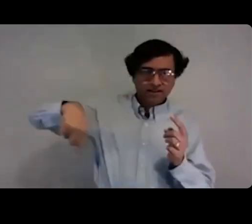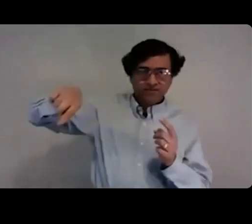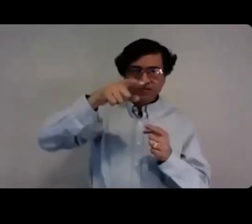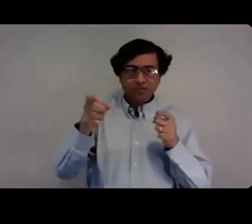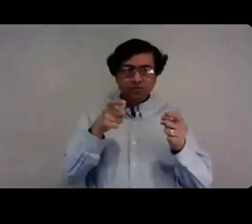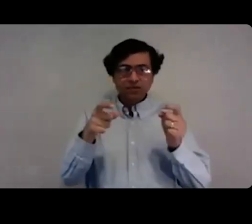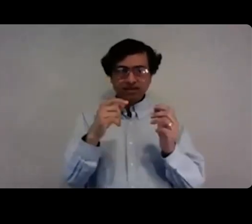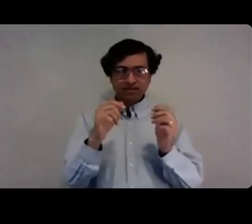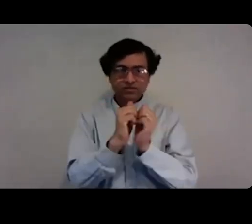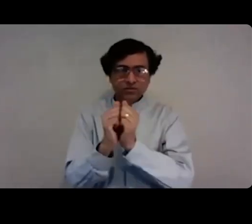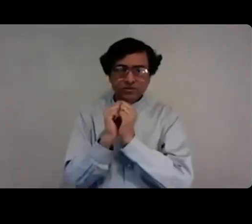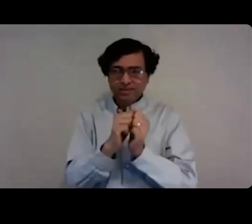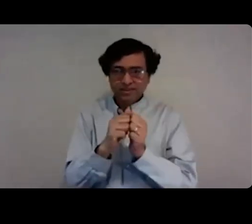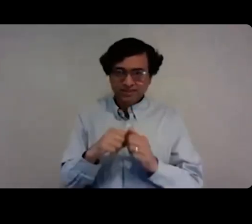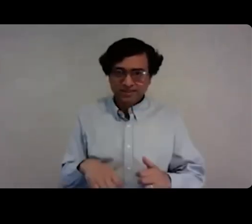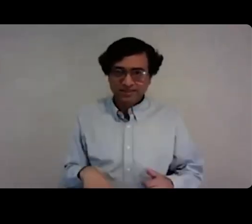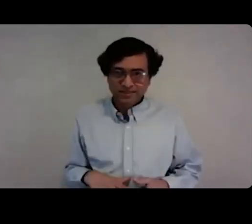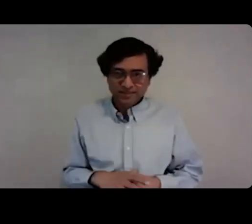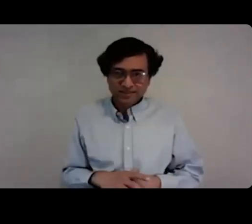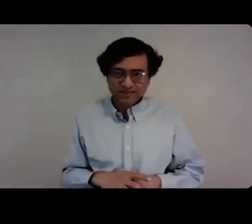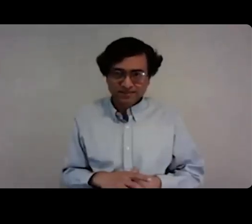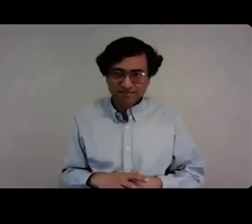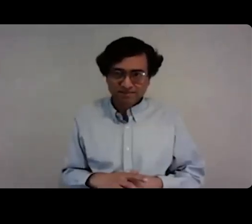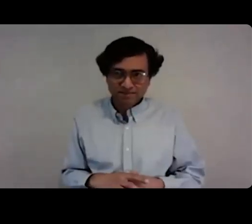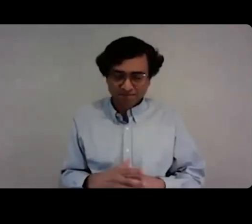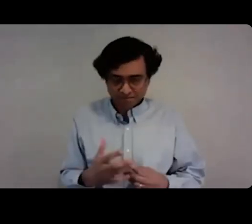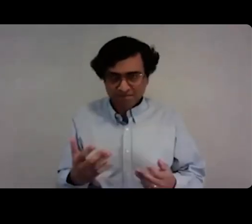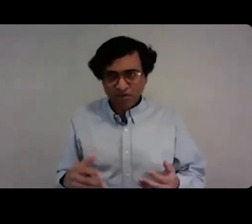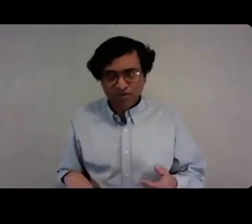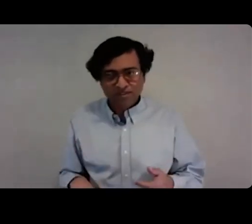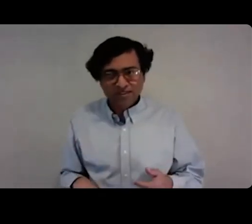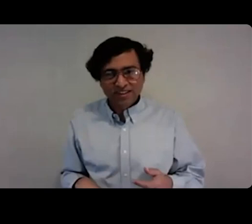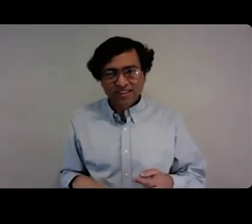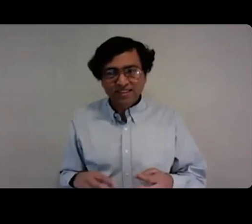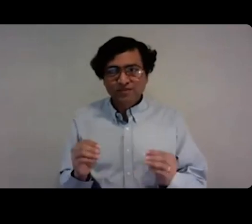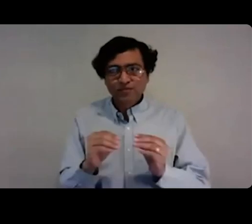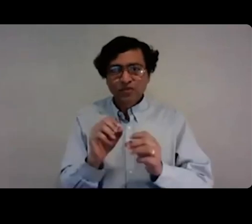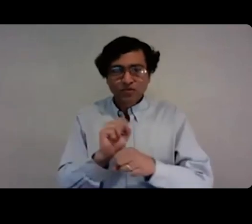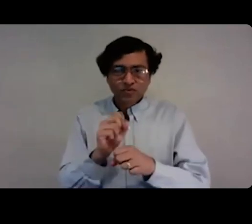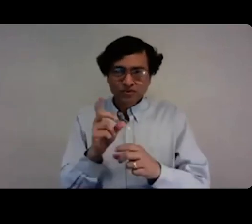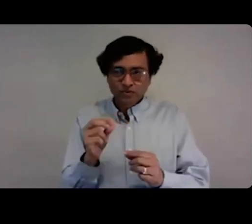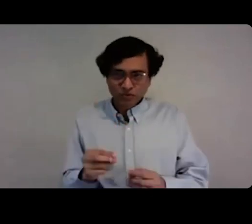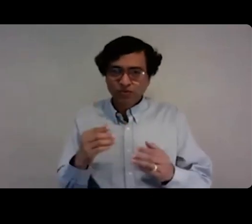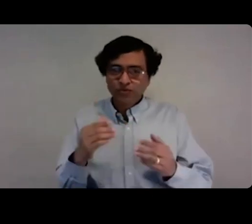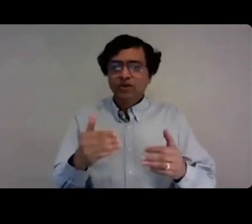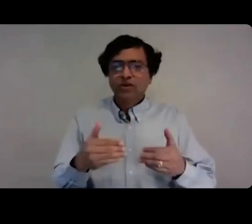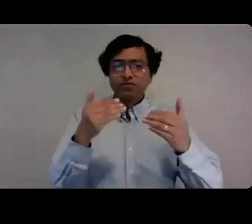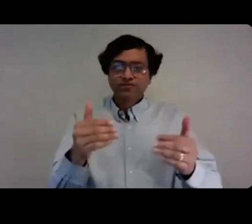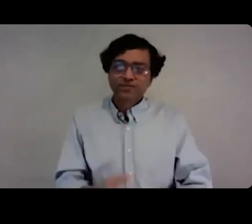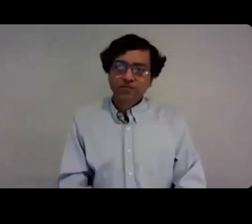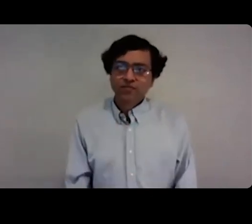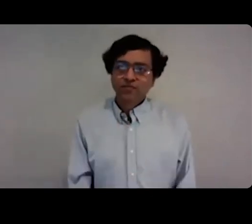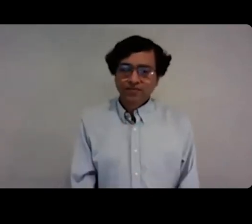close, looking out at the slide, looking to find the teacher, seeing where the captioning is and where the white board is, etcetera.